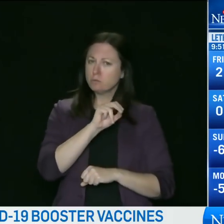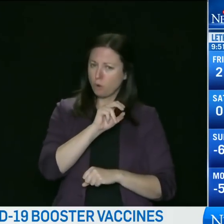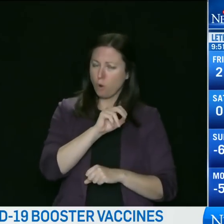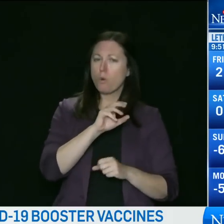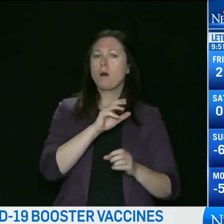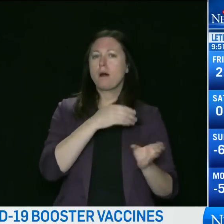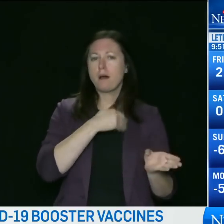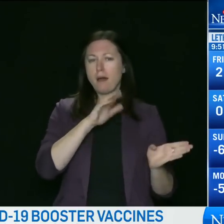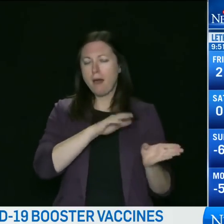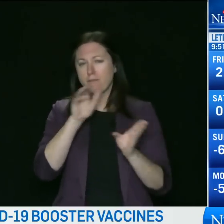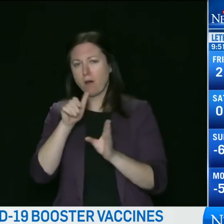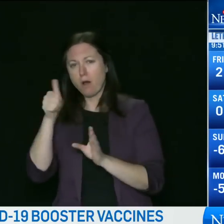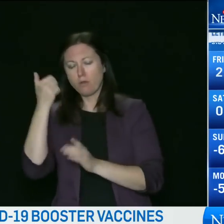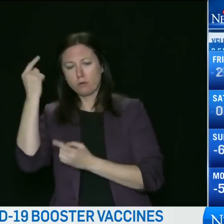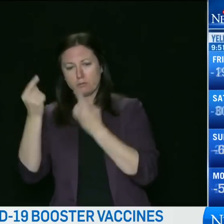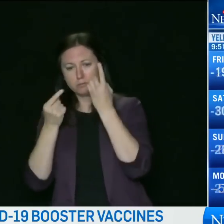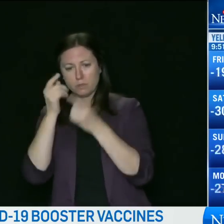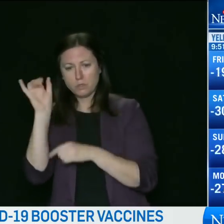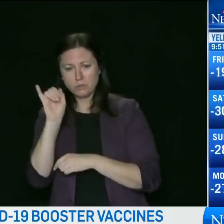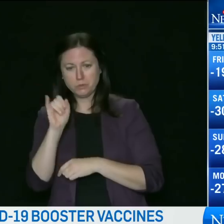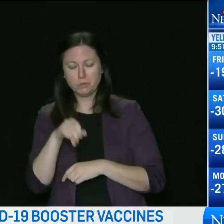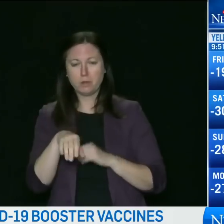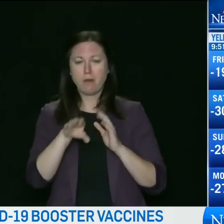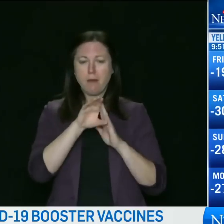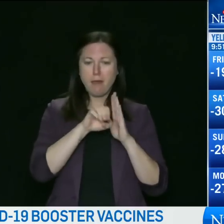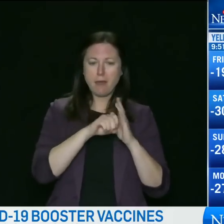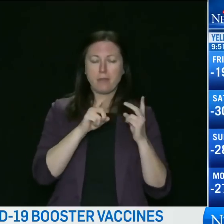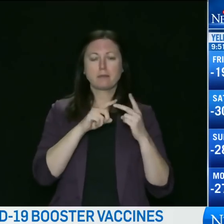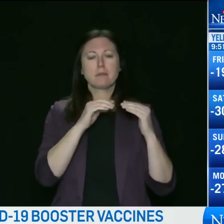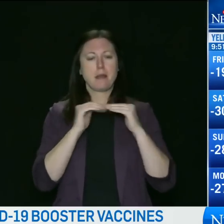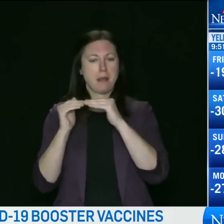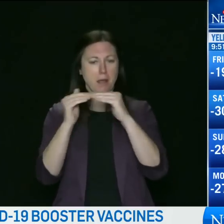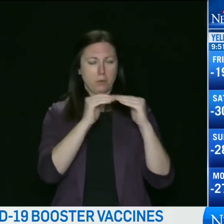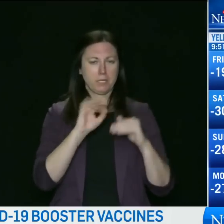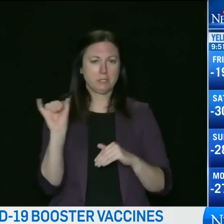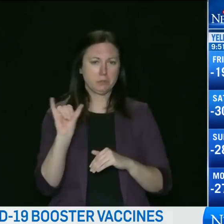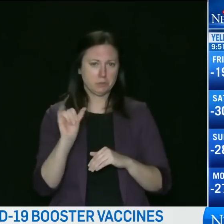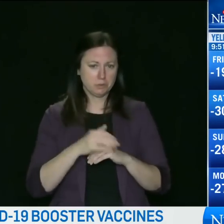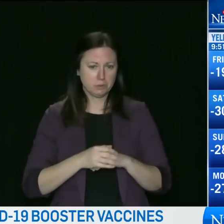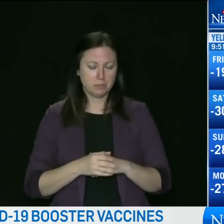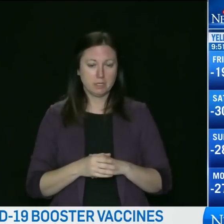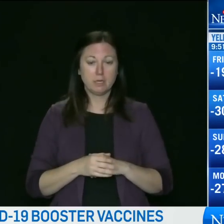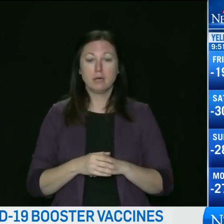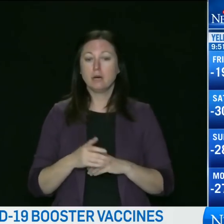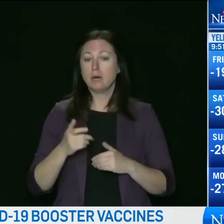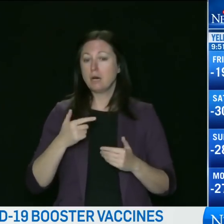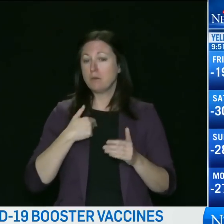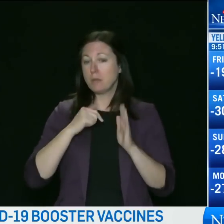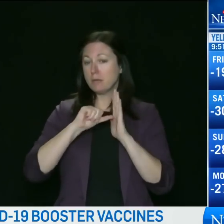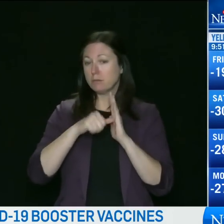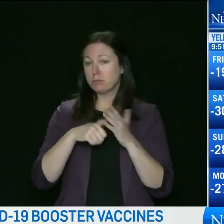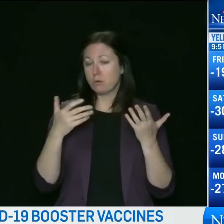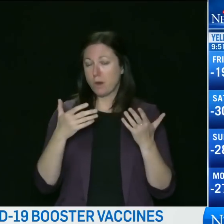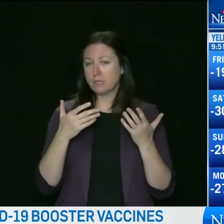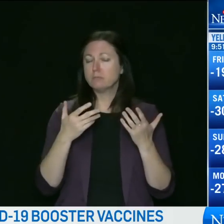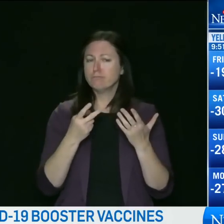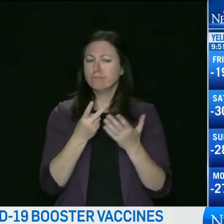BUT NACI DOES NOT JUST TAKE INTO ACCOUNT SCIENCE AND DATA. THEY TAKE INTO ACCOUNT OTHER